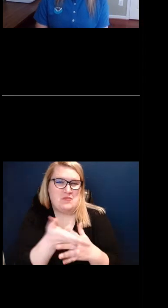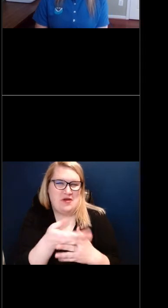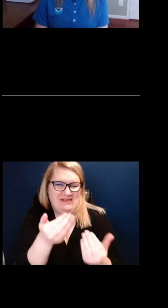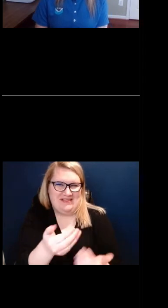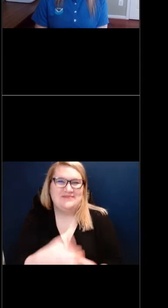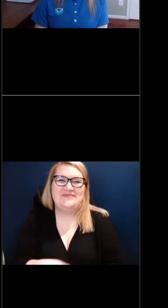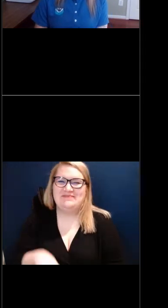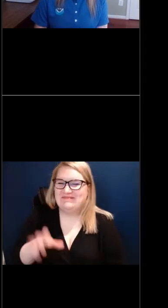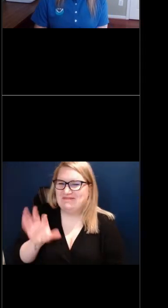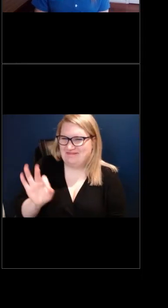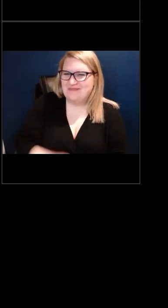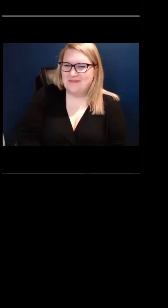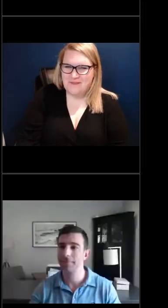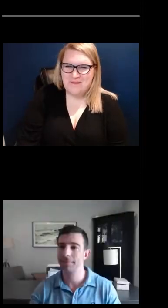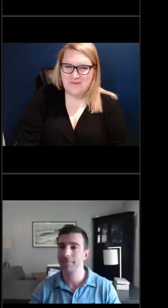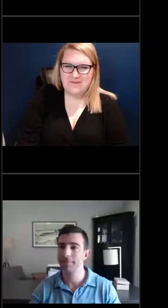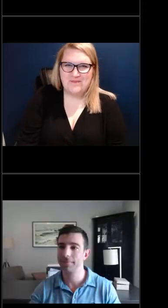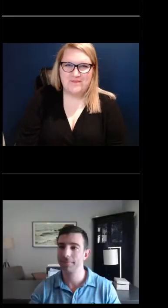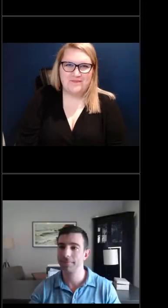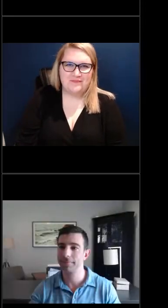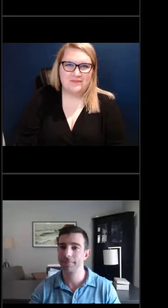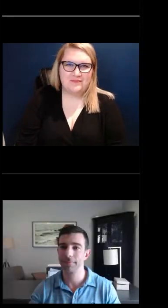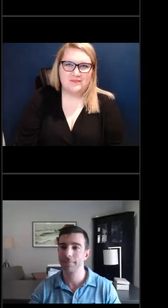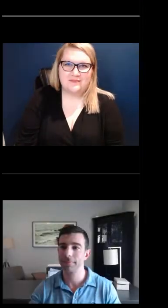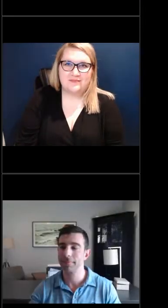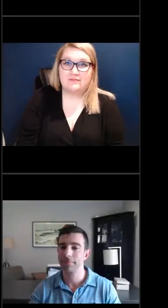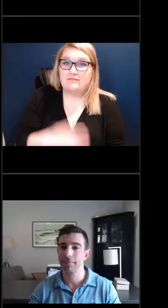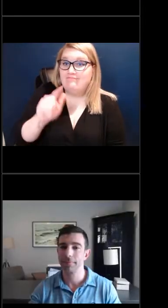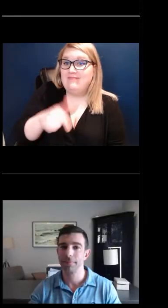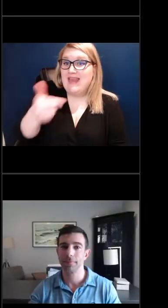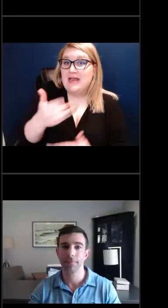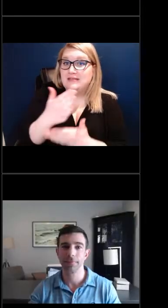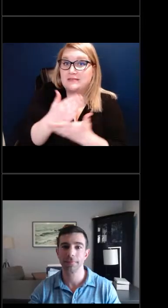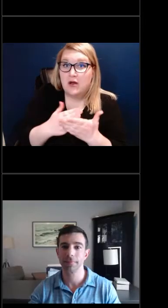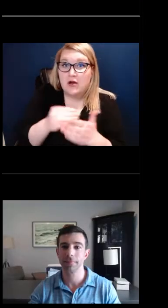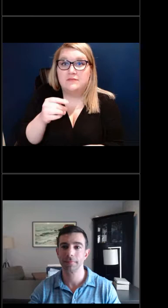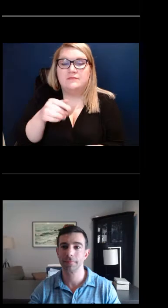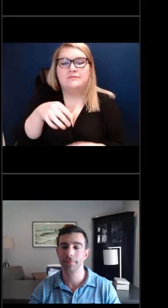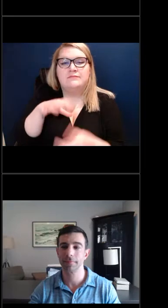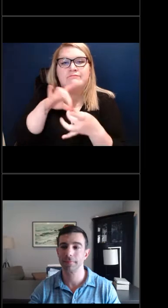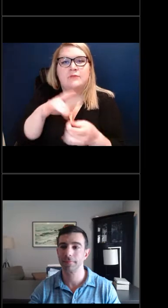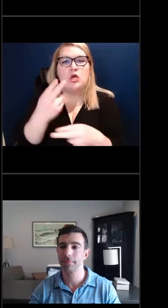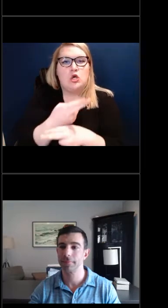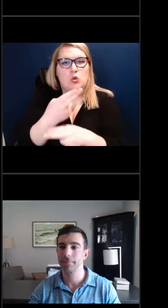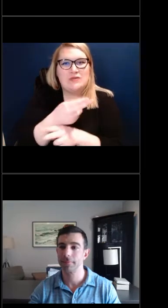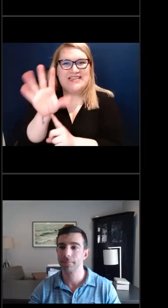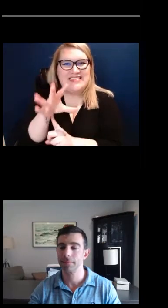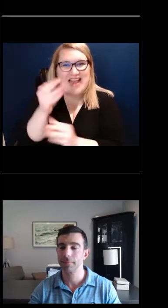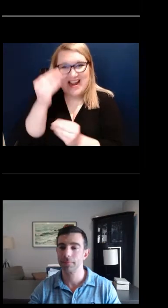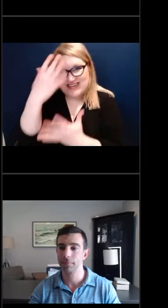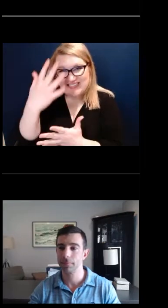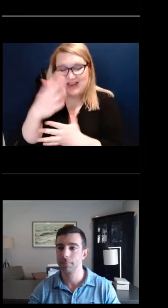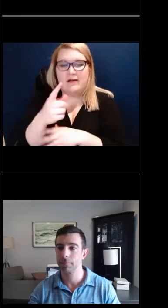Excellent, the next segment will be on using satellite data for satellite- aided